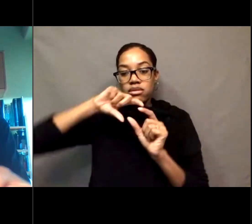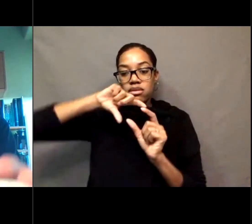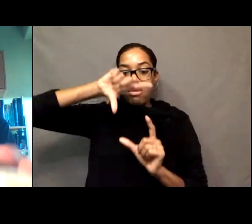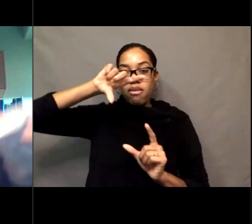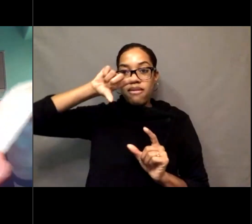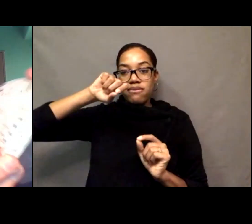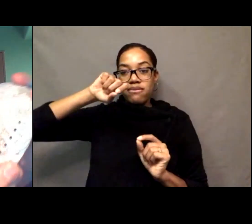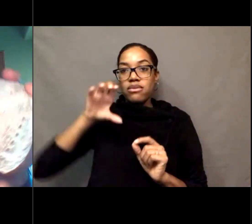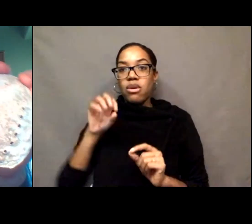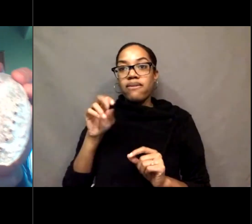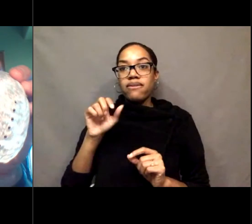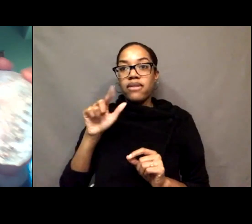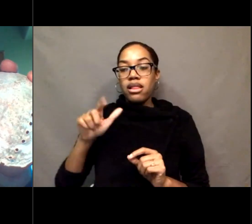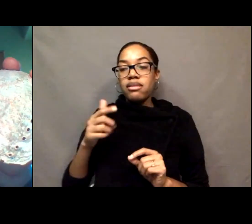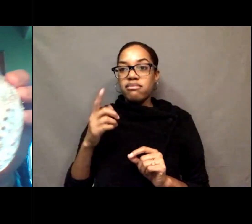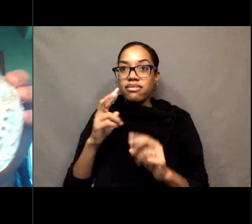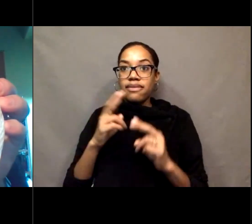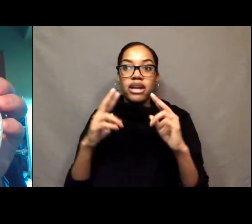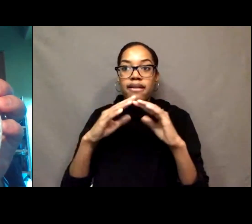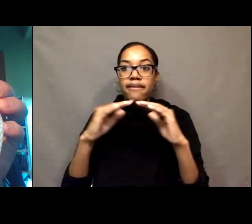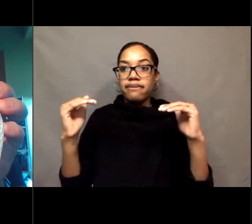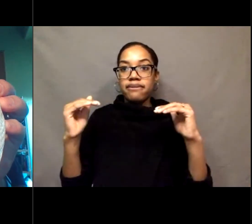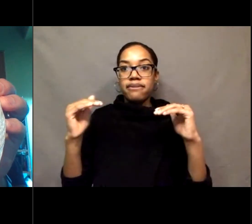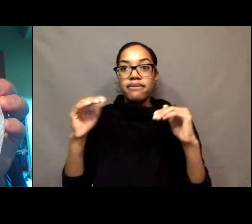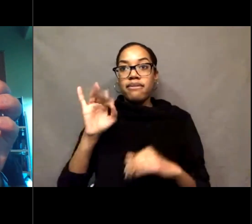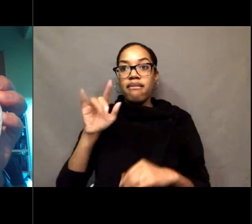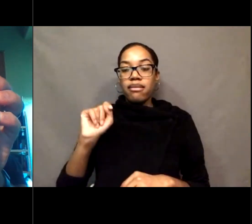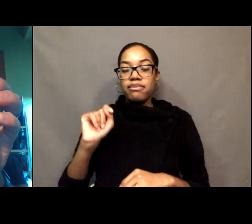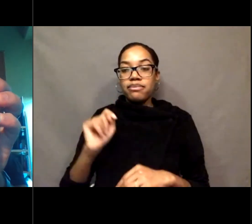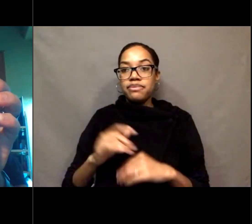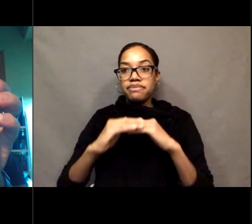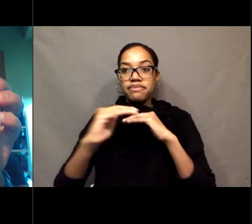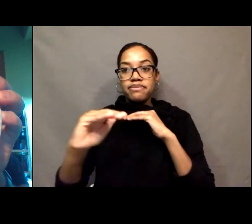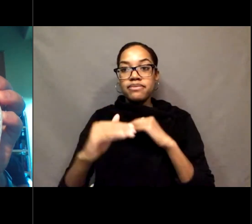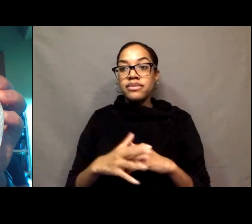and they have a lot of these holes here. Okay?